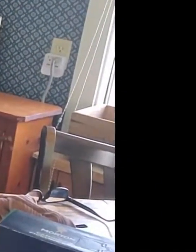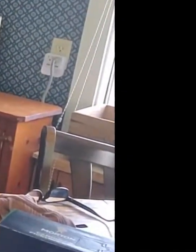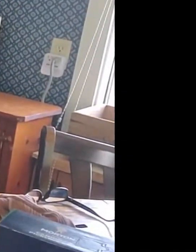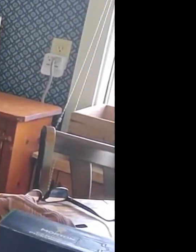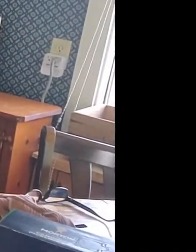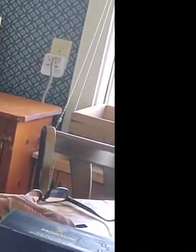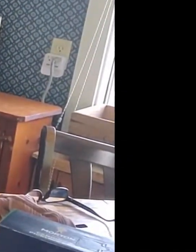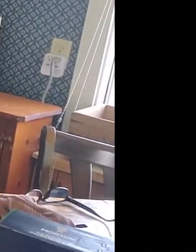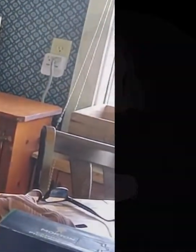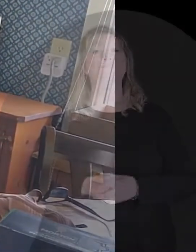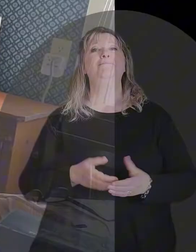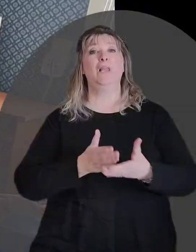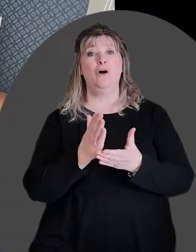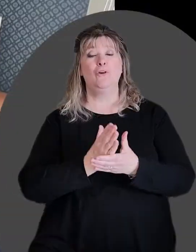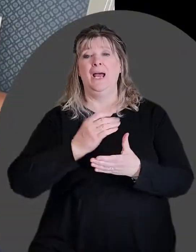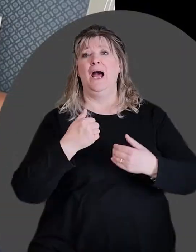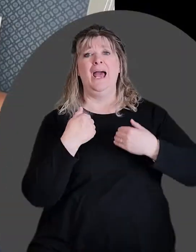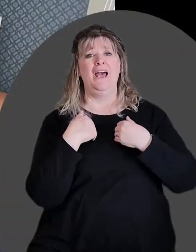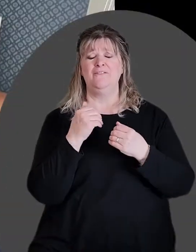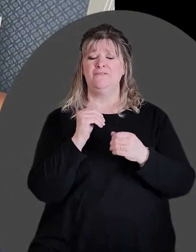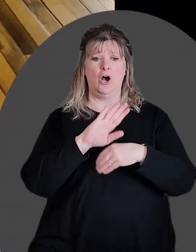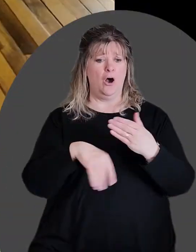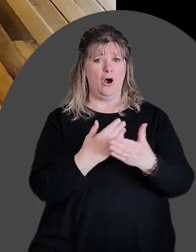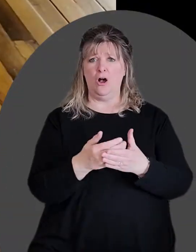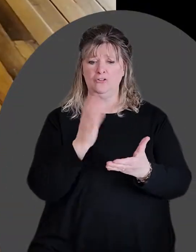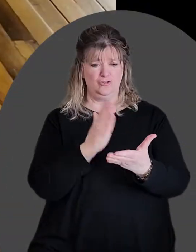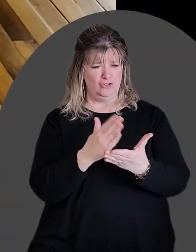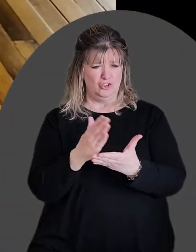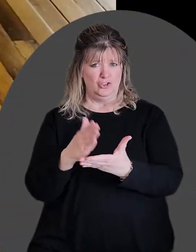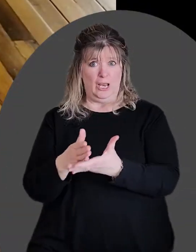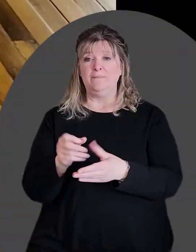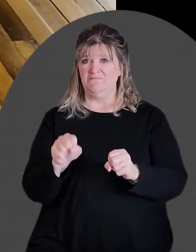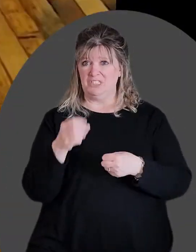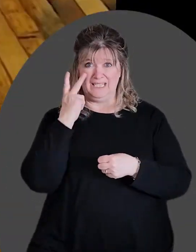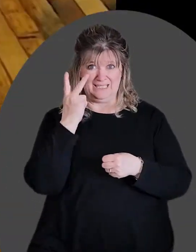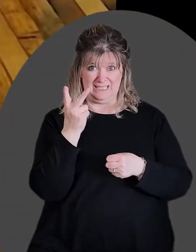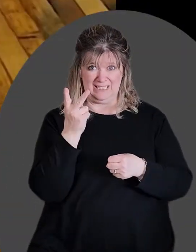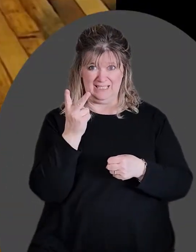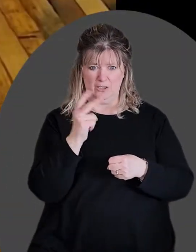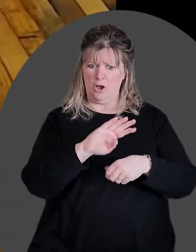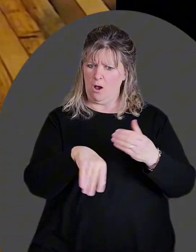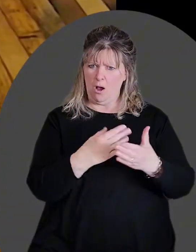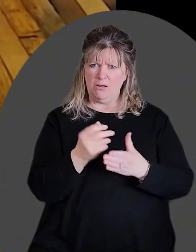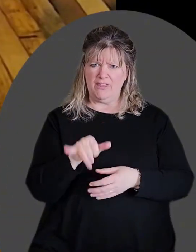all right I've got all of them chopped and you can see all of that juice